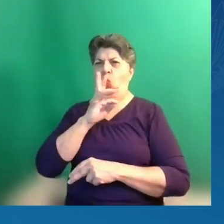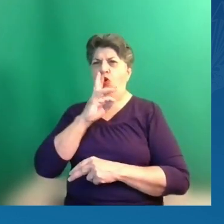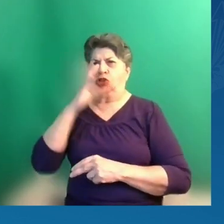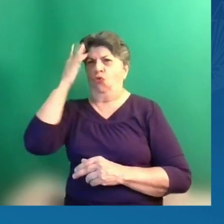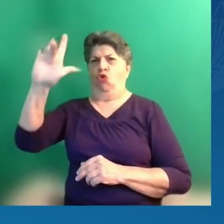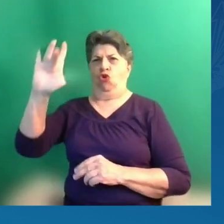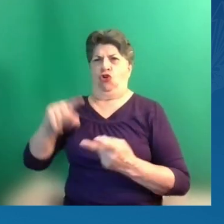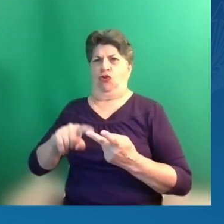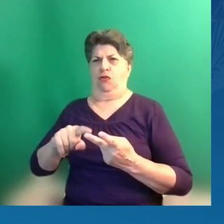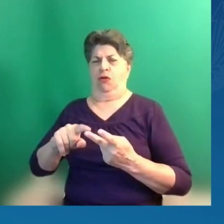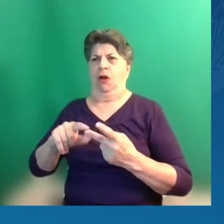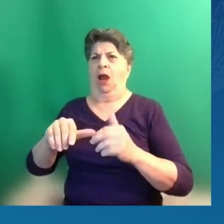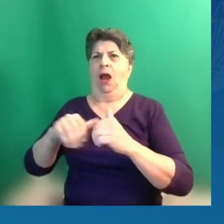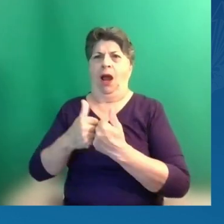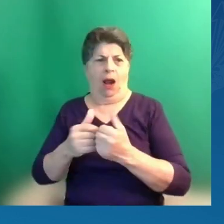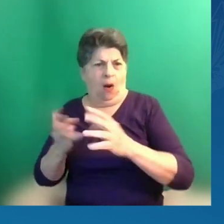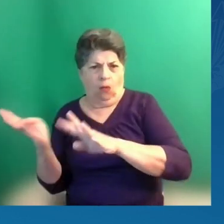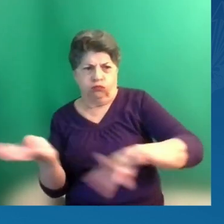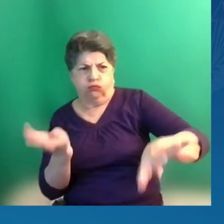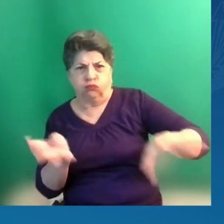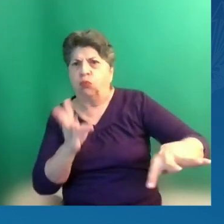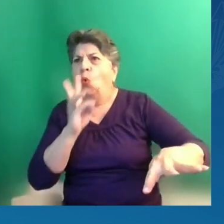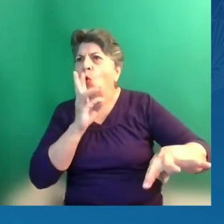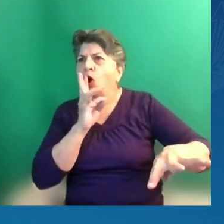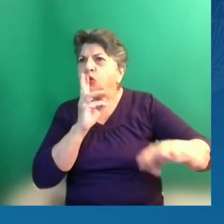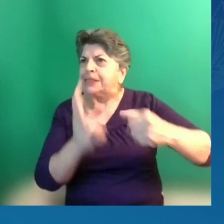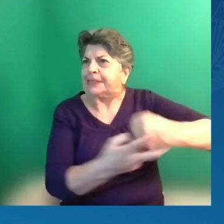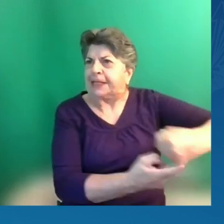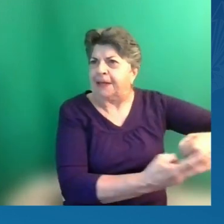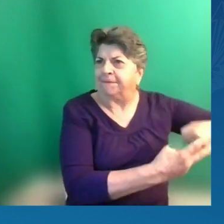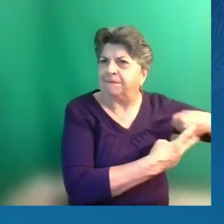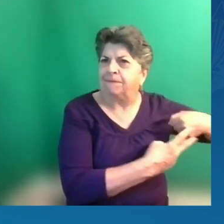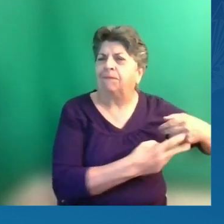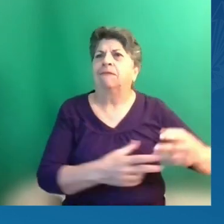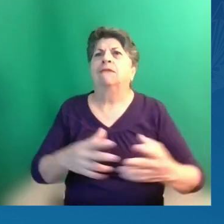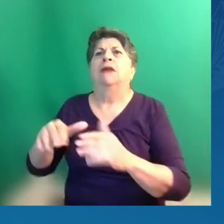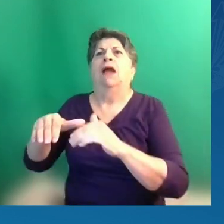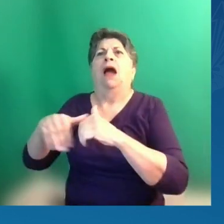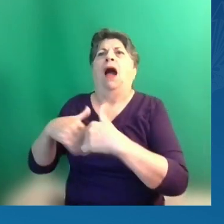hopefully emphasizing underwater storage projects -- in communities across our nation.